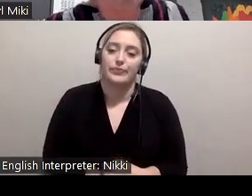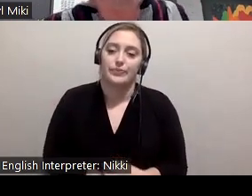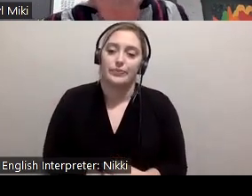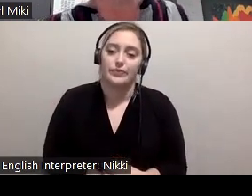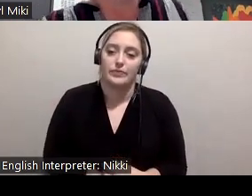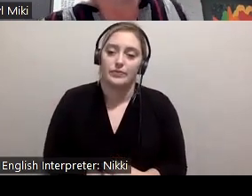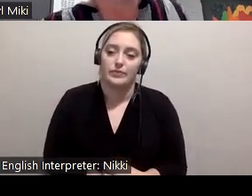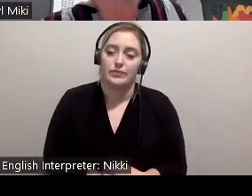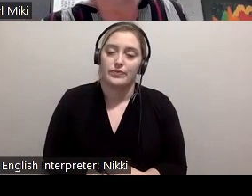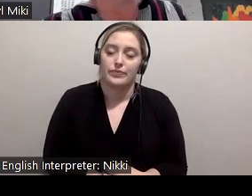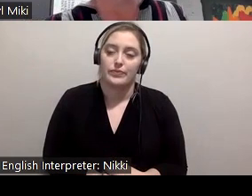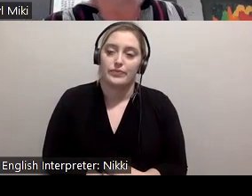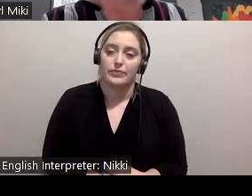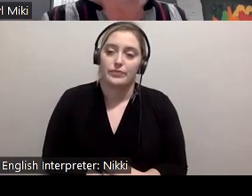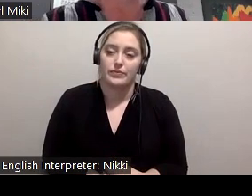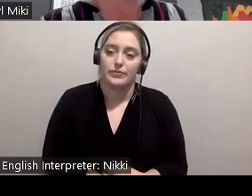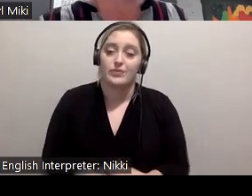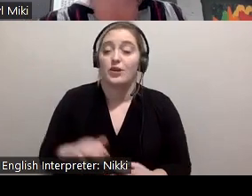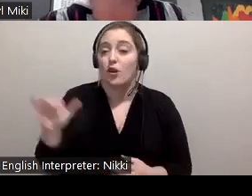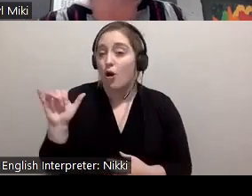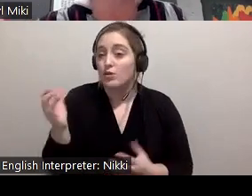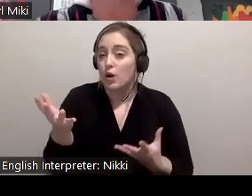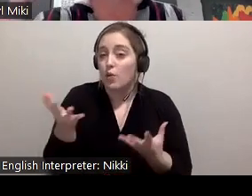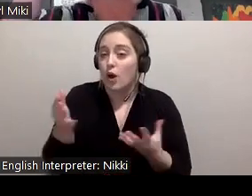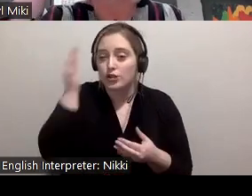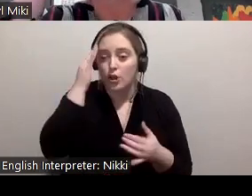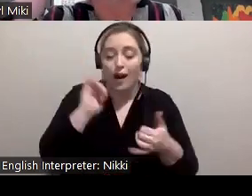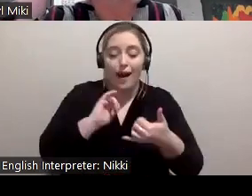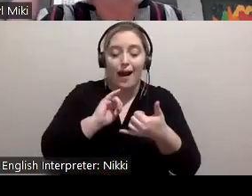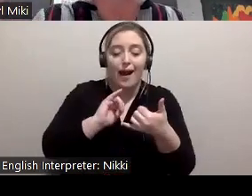your organization is run. Give us a sense maybe of of who the